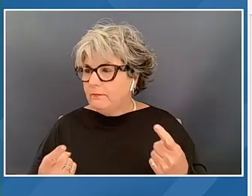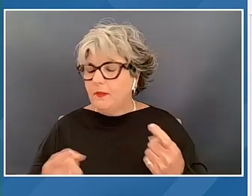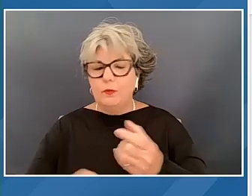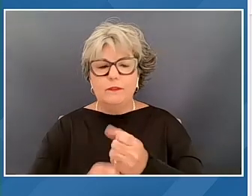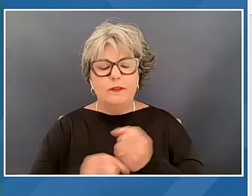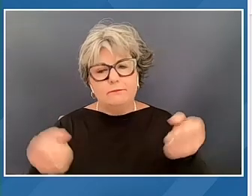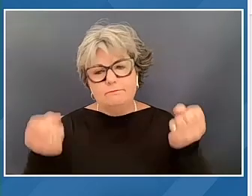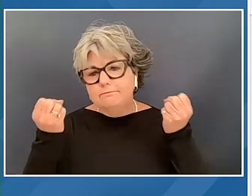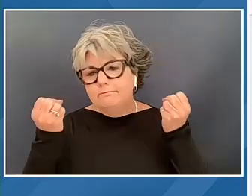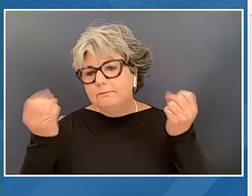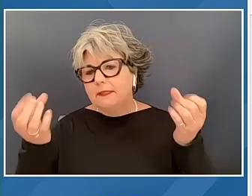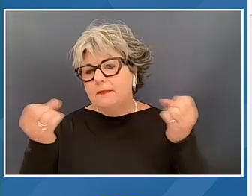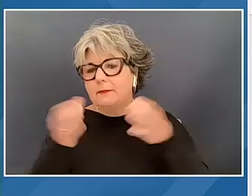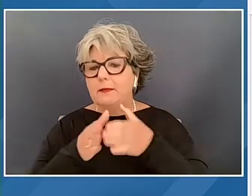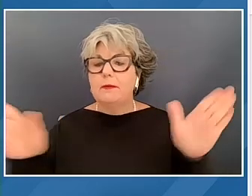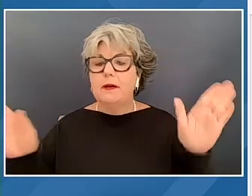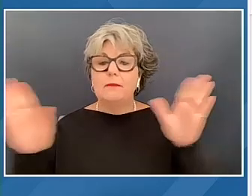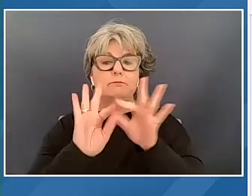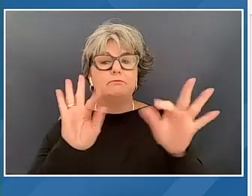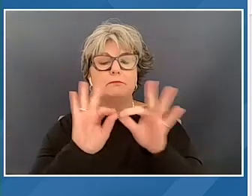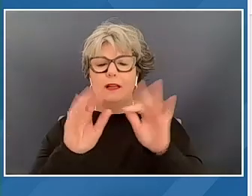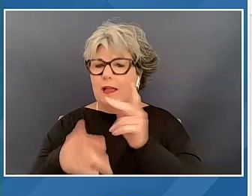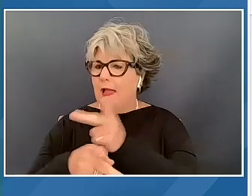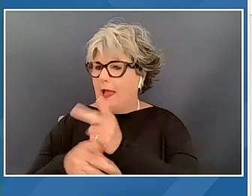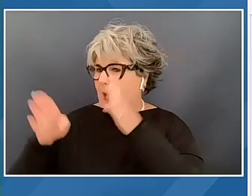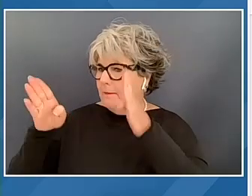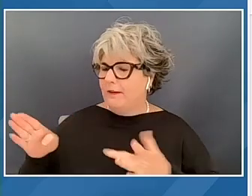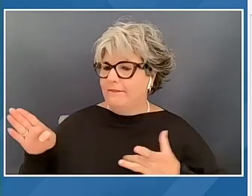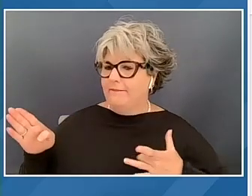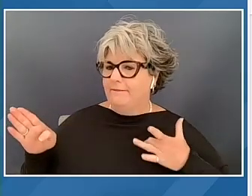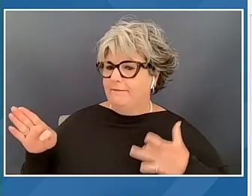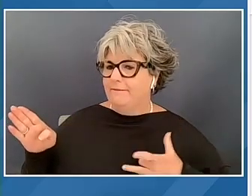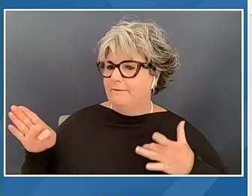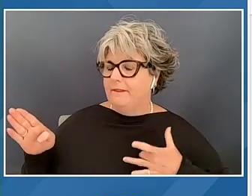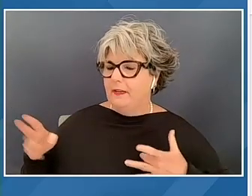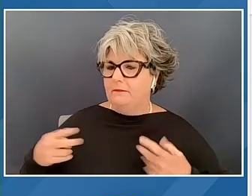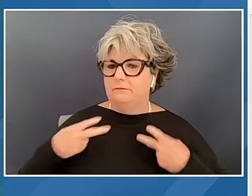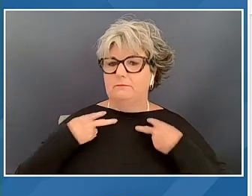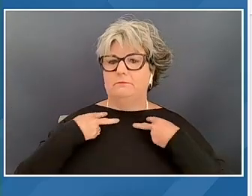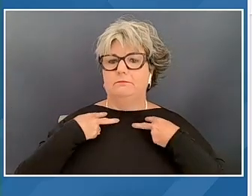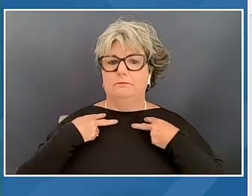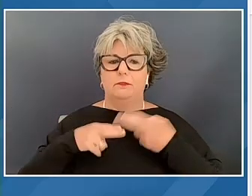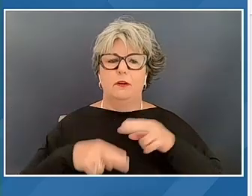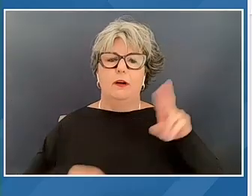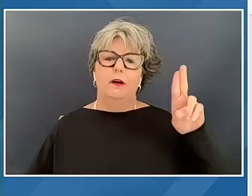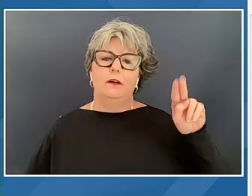comments about how borrowers felt underwater on their Federal Student Loan debt because they owe more now than they